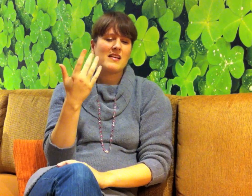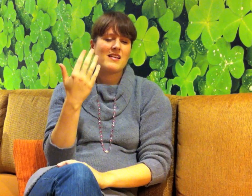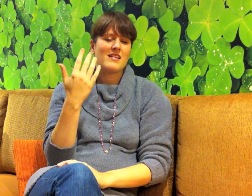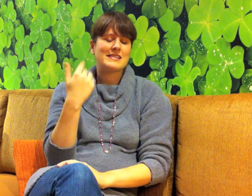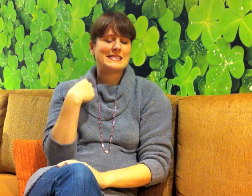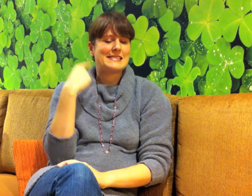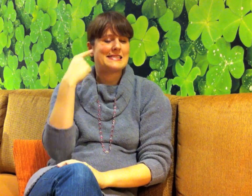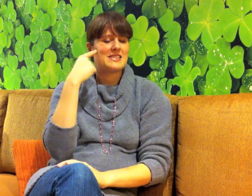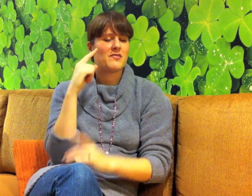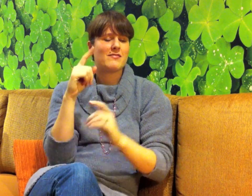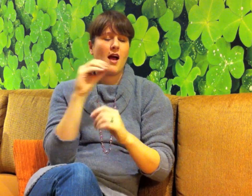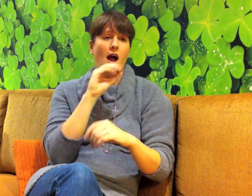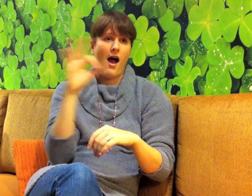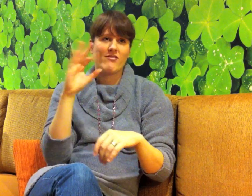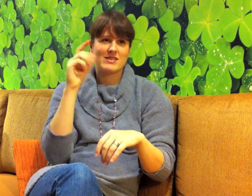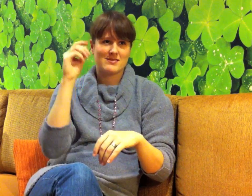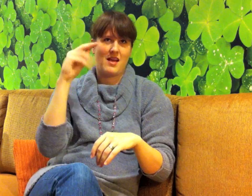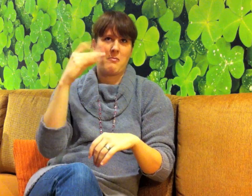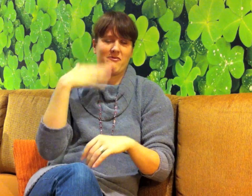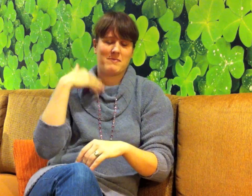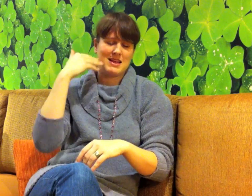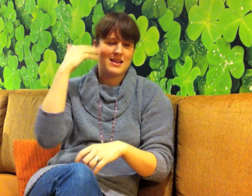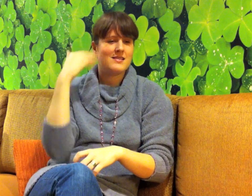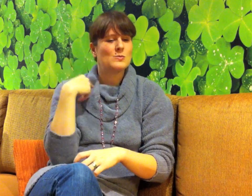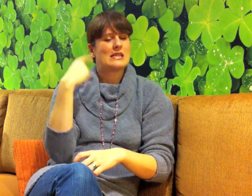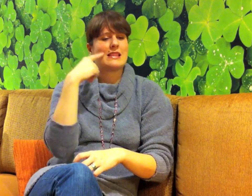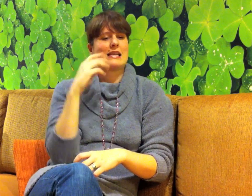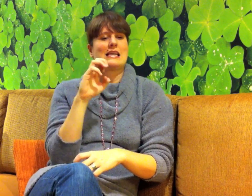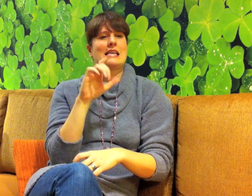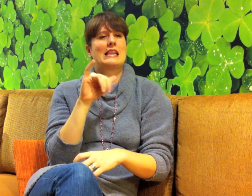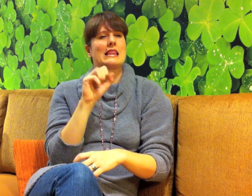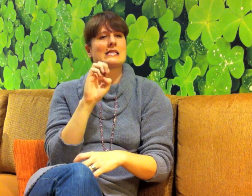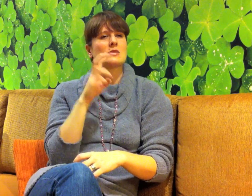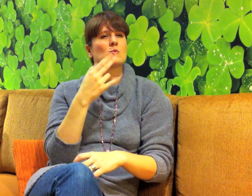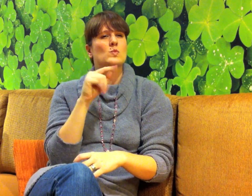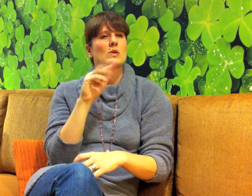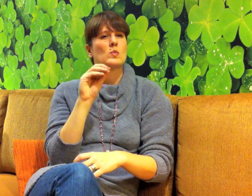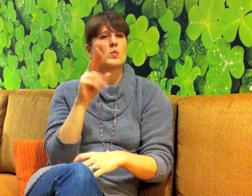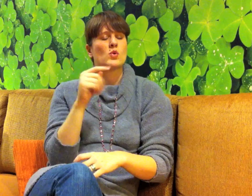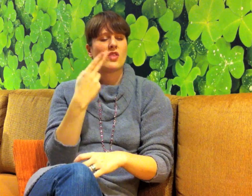Off the top of my head, I was thinking of Elise Whitworth.